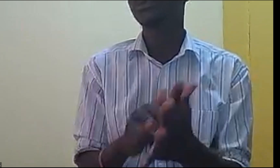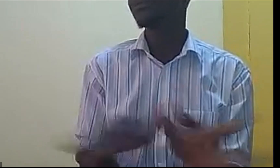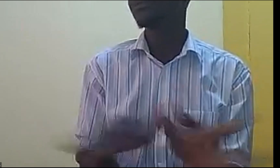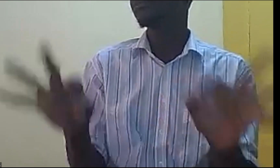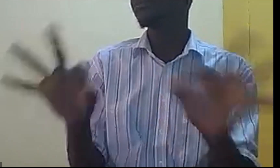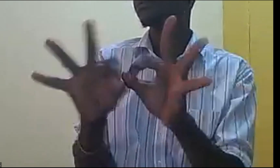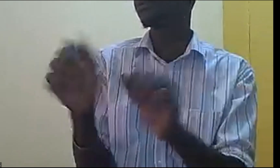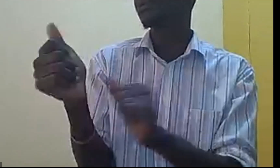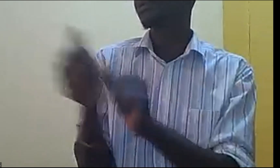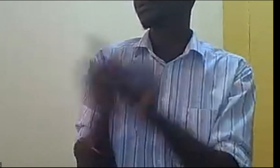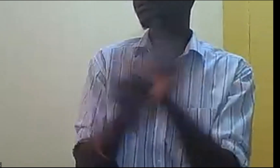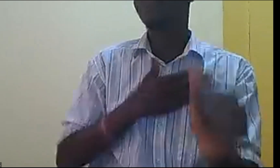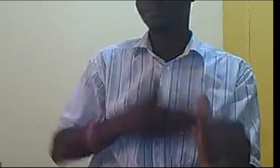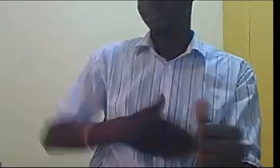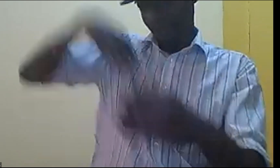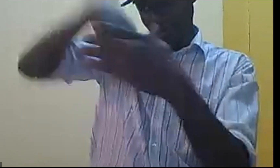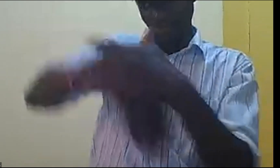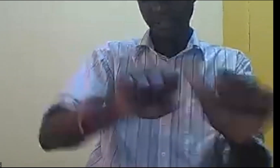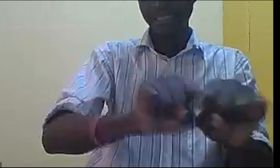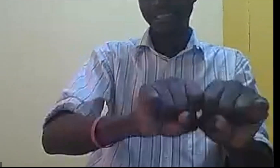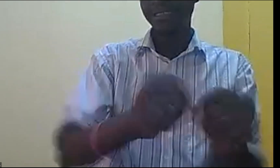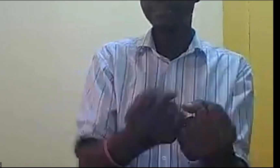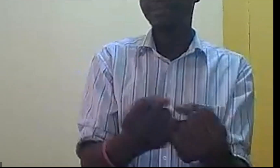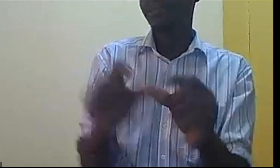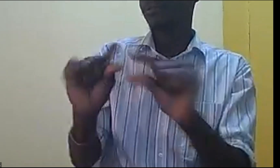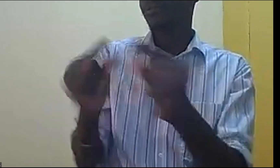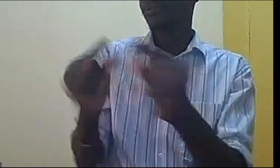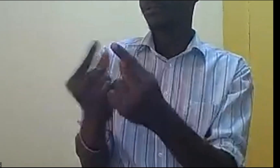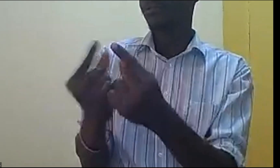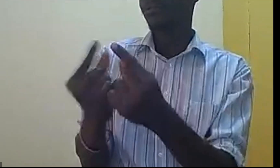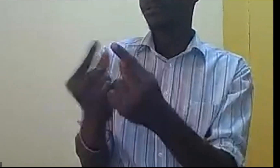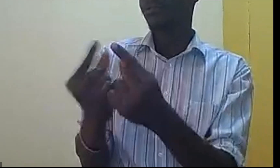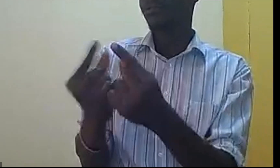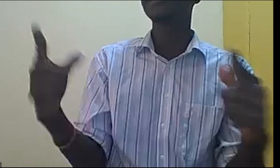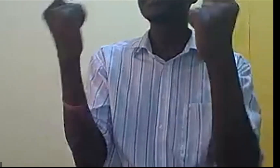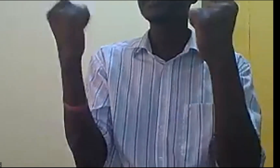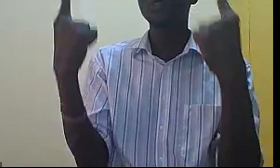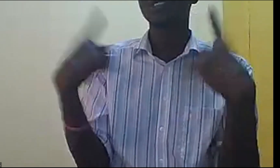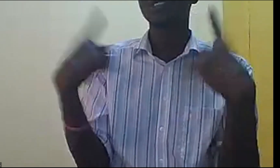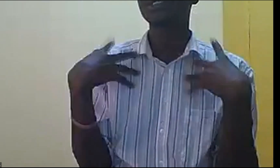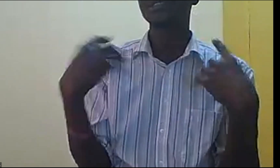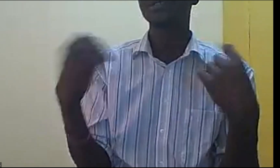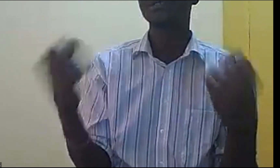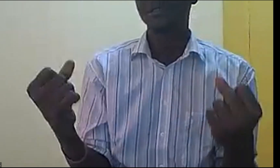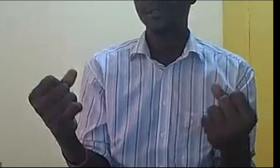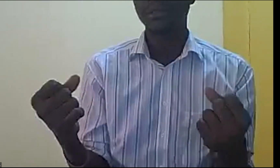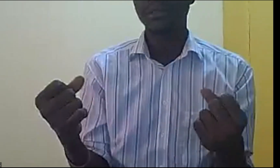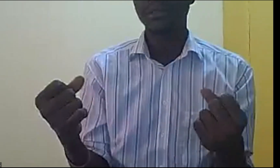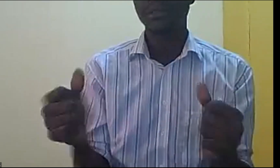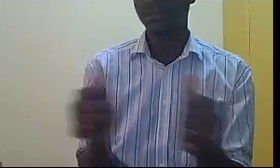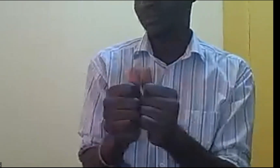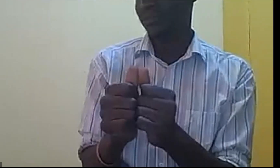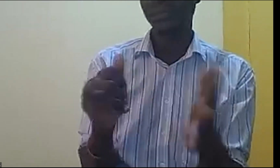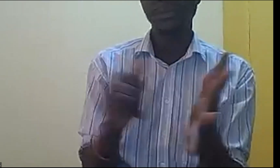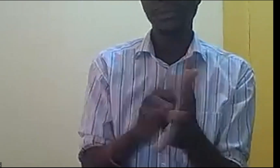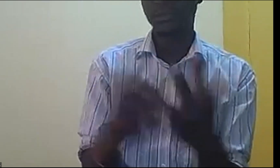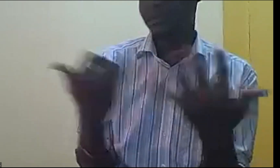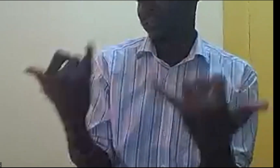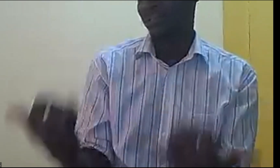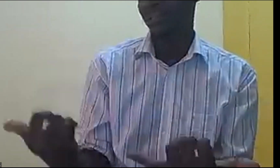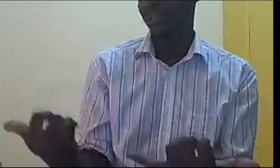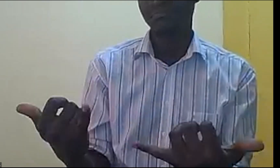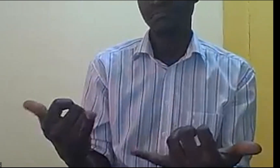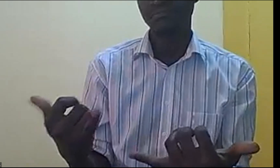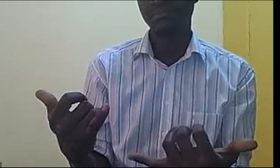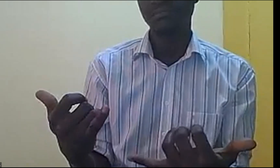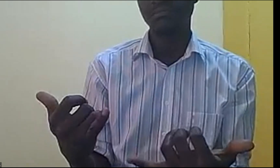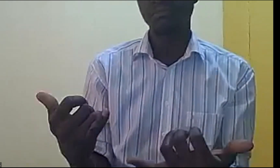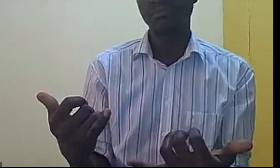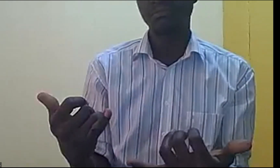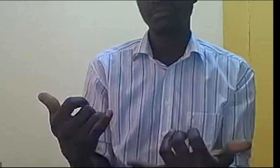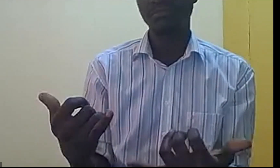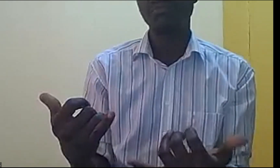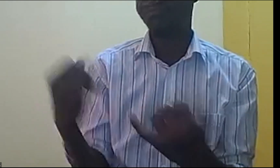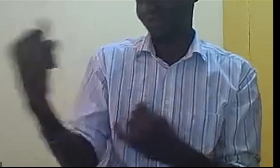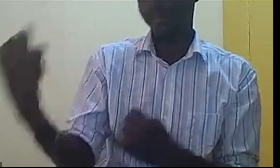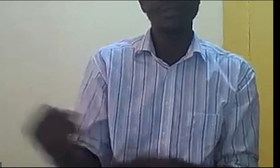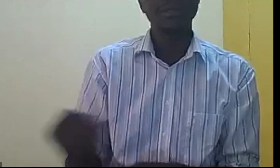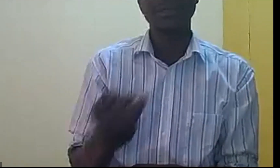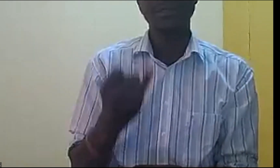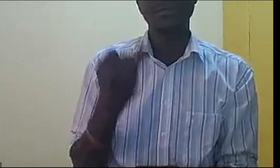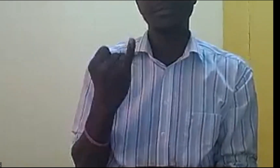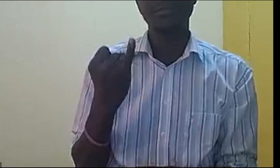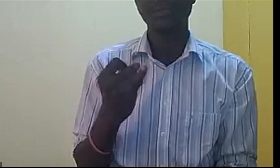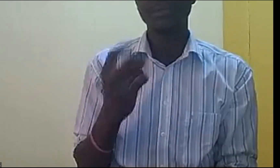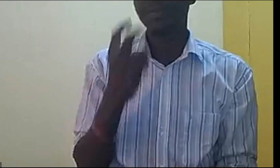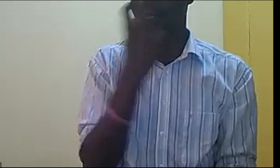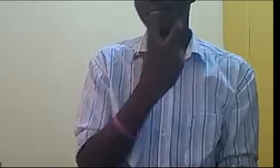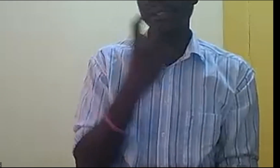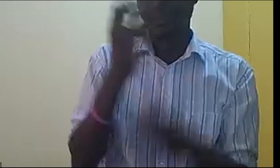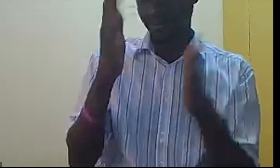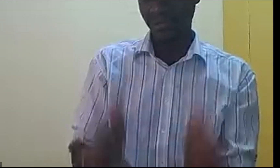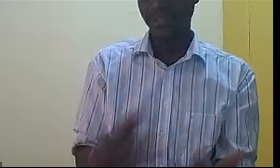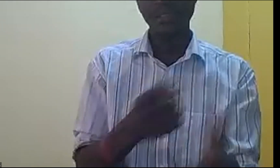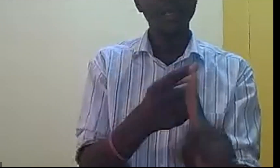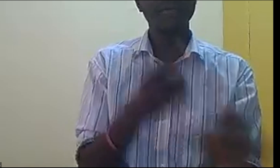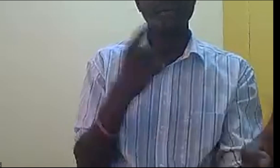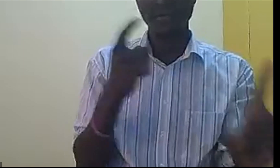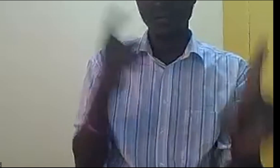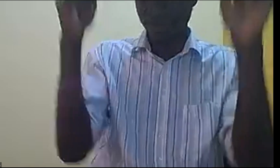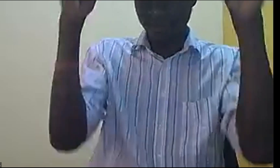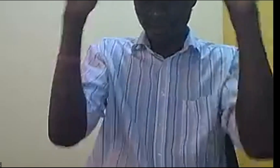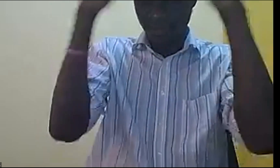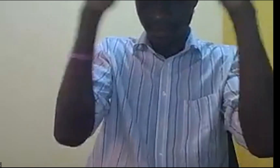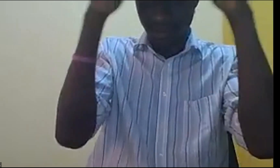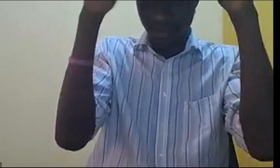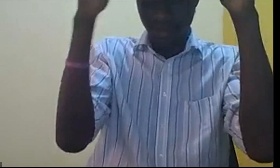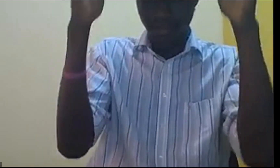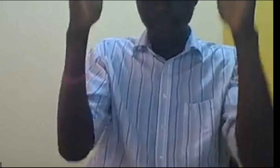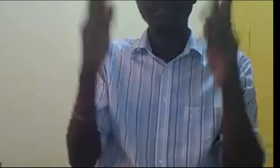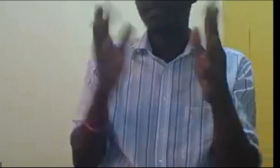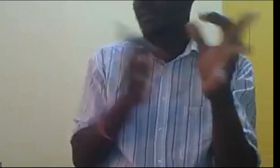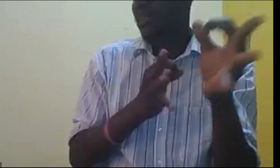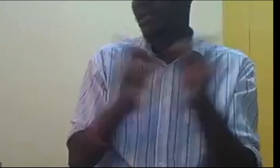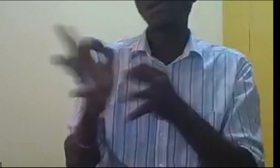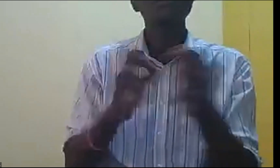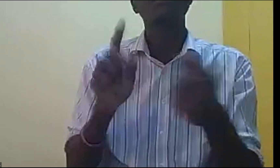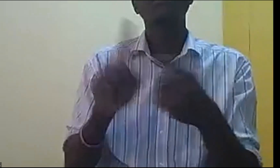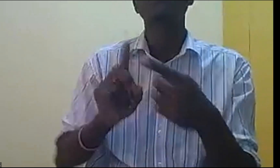Deek, can I invite you to unmute while we sort out the technical challenges with Evelyn?